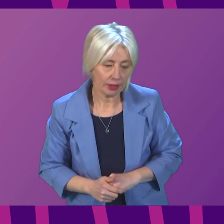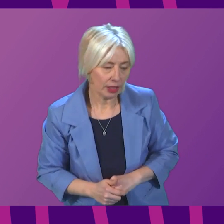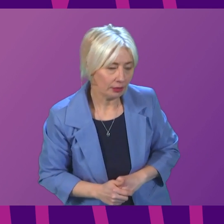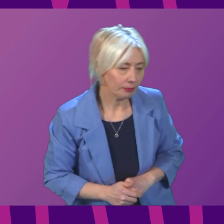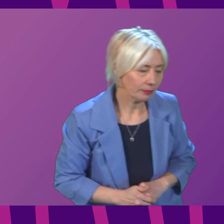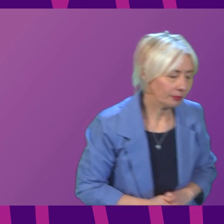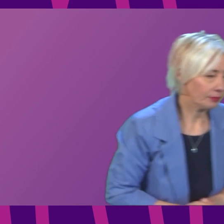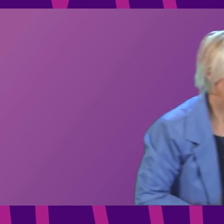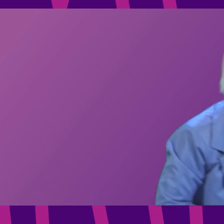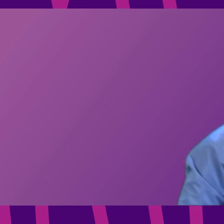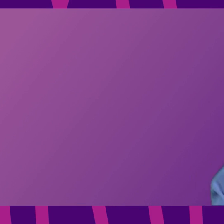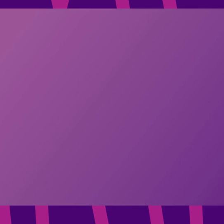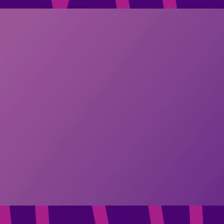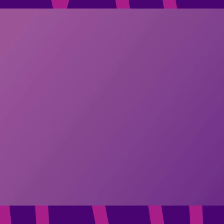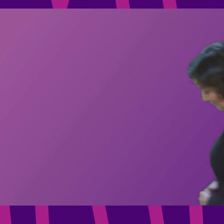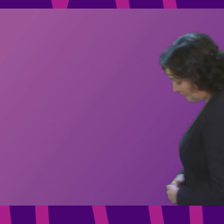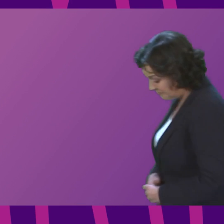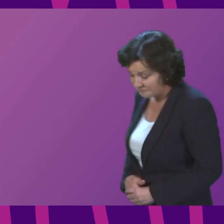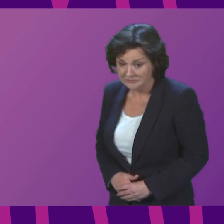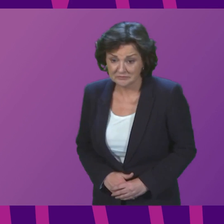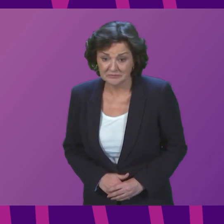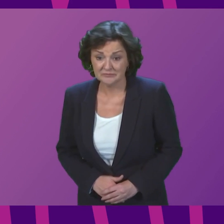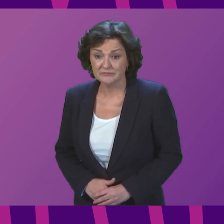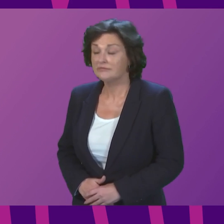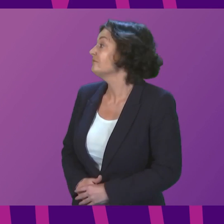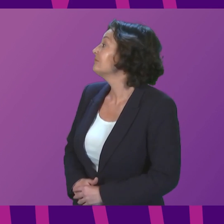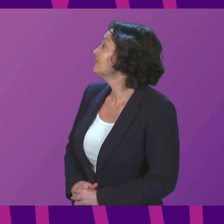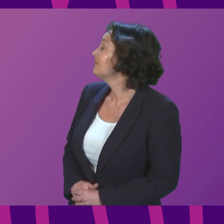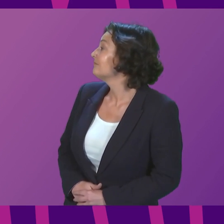To ask the First Minister how the Scottish Government is working with local authorities to reduce air pollution.